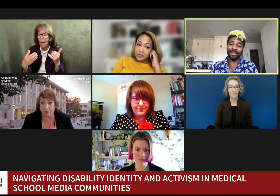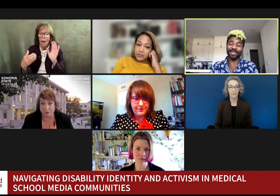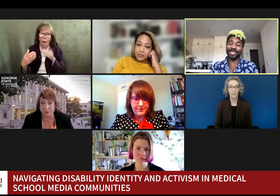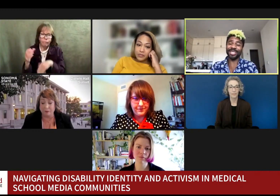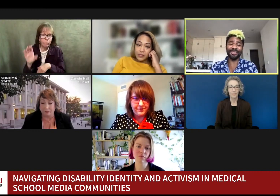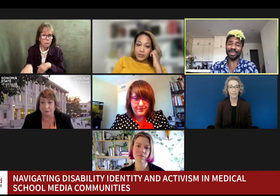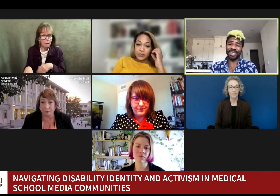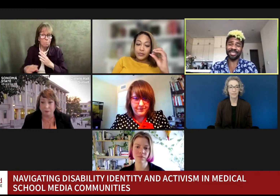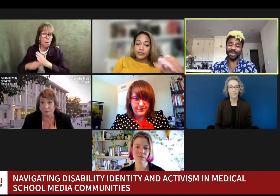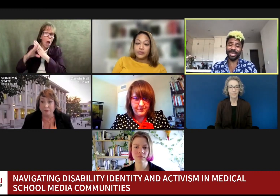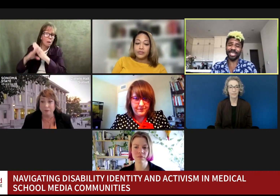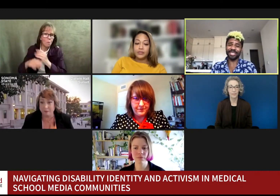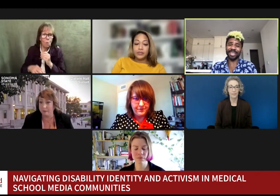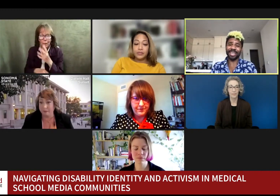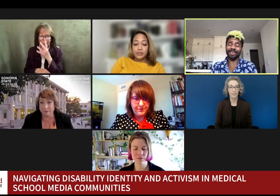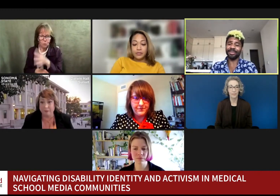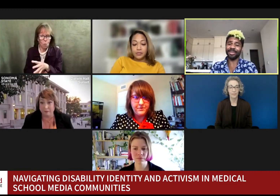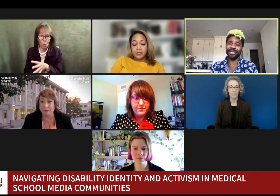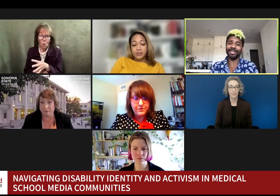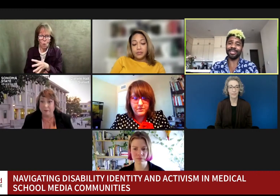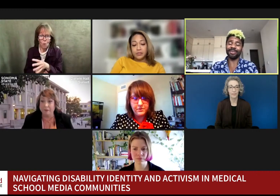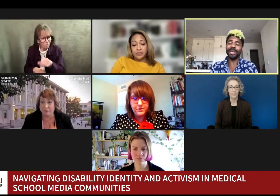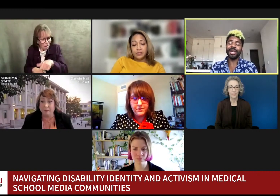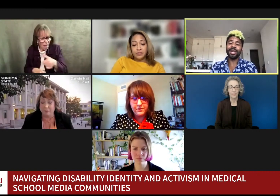just ignore it because I have other things to do.